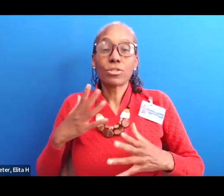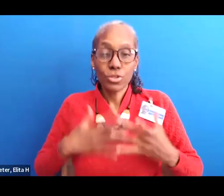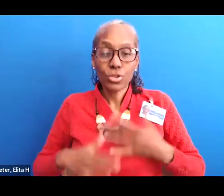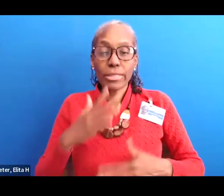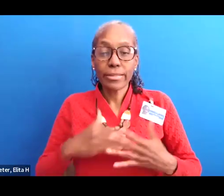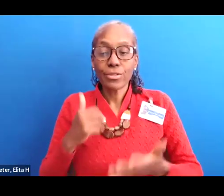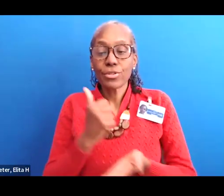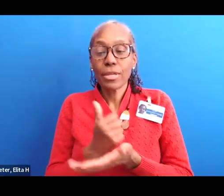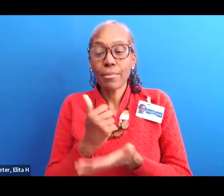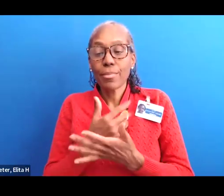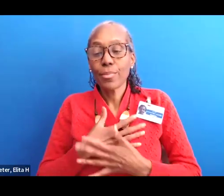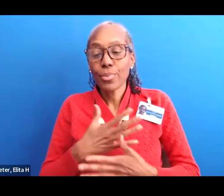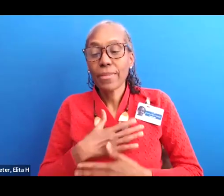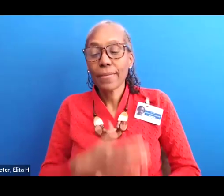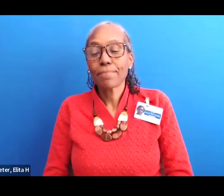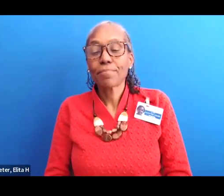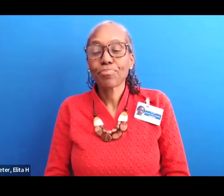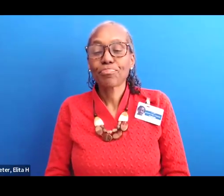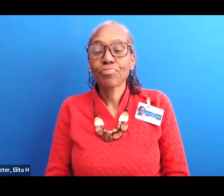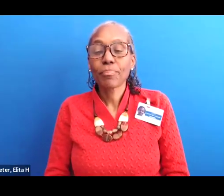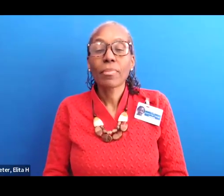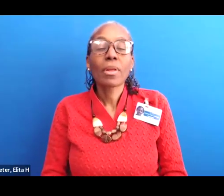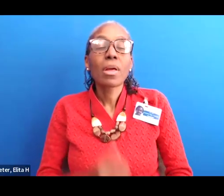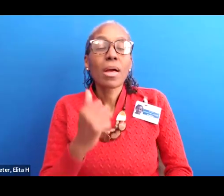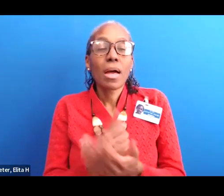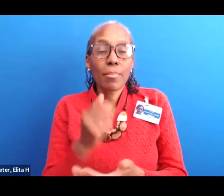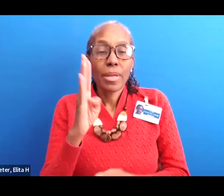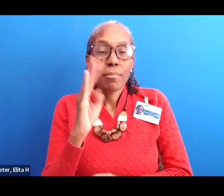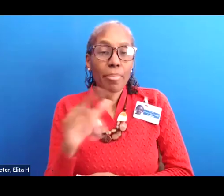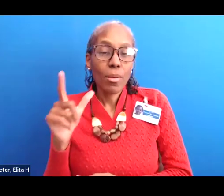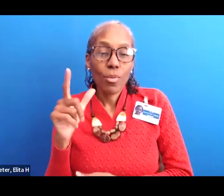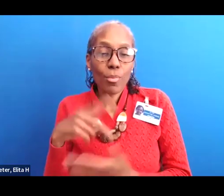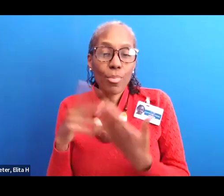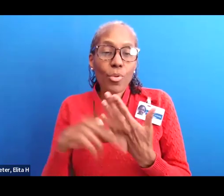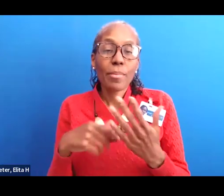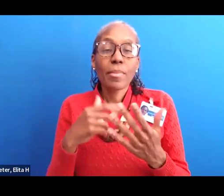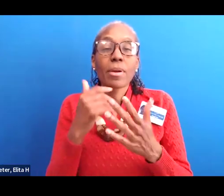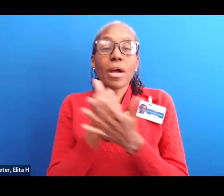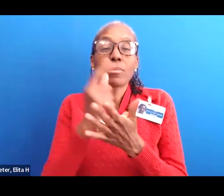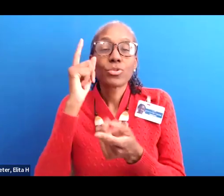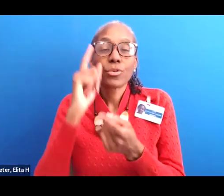it's helping you breathe, it's helping your bowel program. It helps you keep from urinary tract infections because